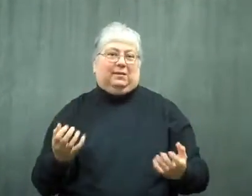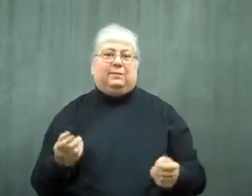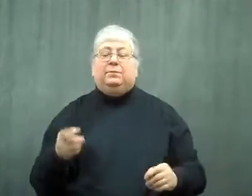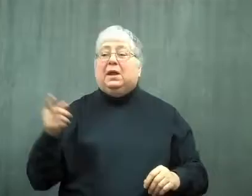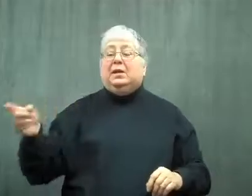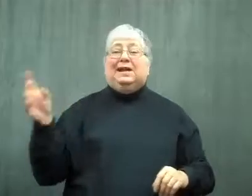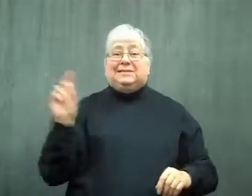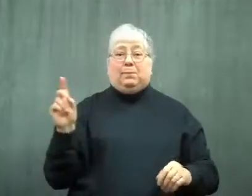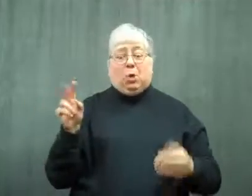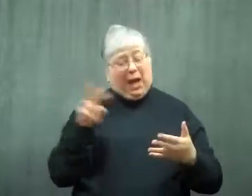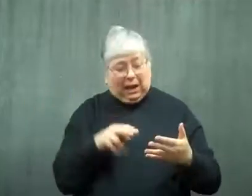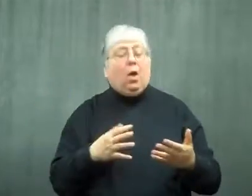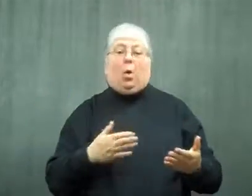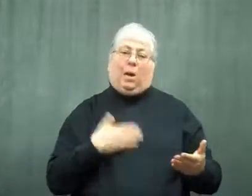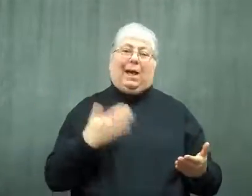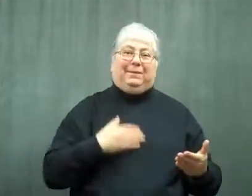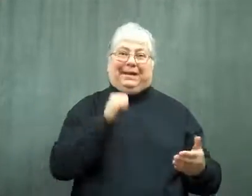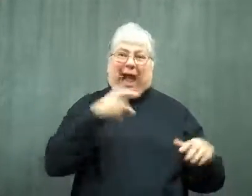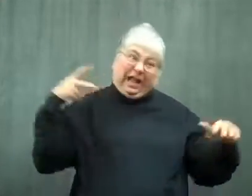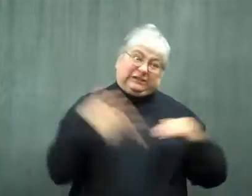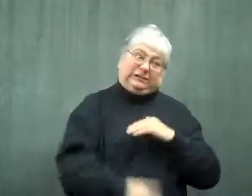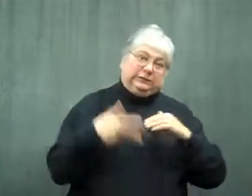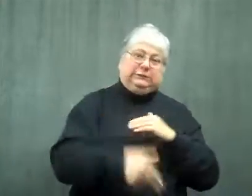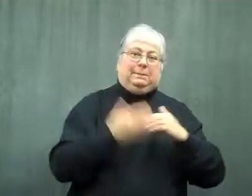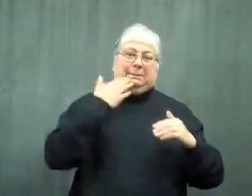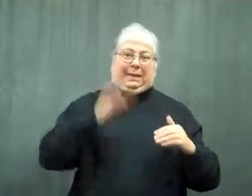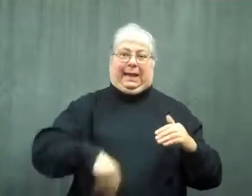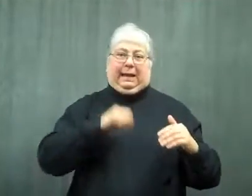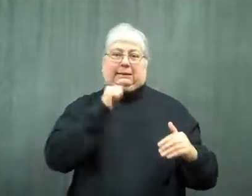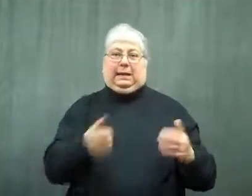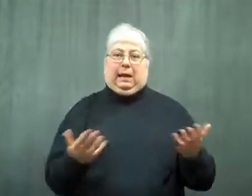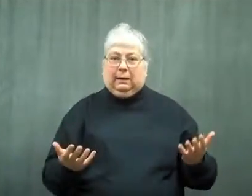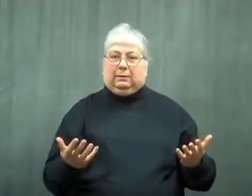The Democrats are happy the cuts are not as bad as they could have been.